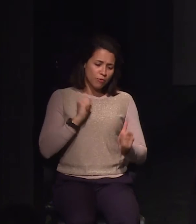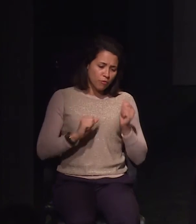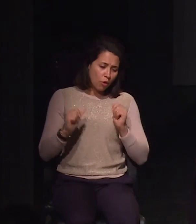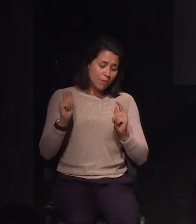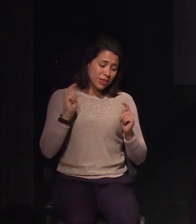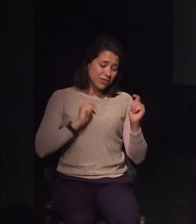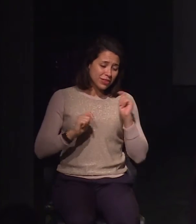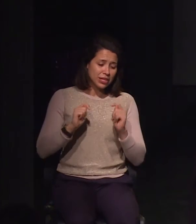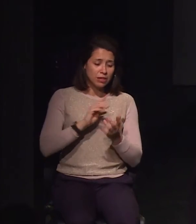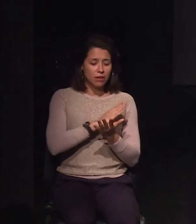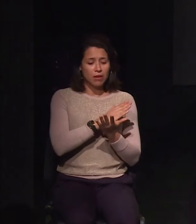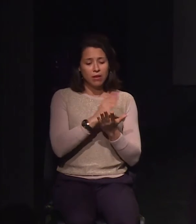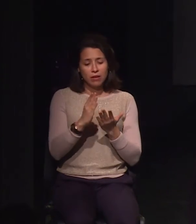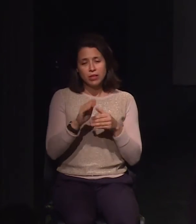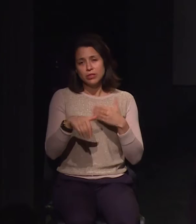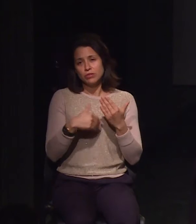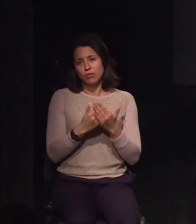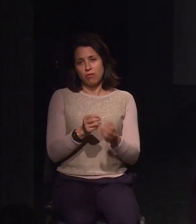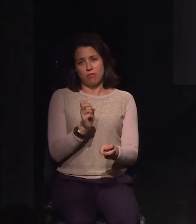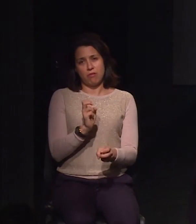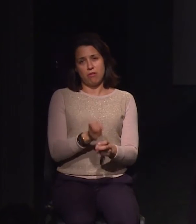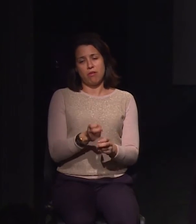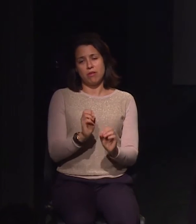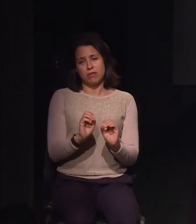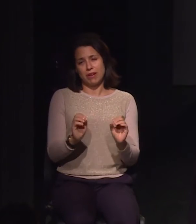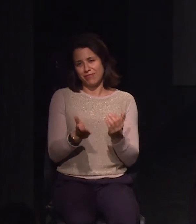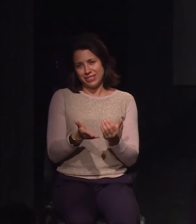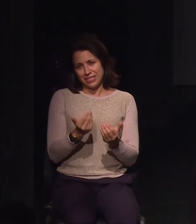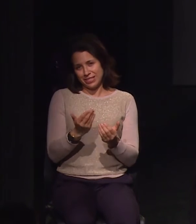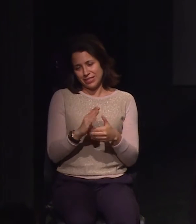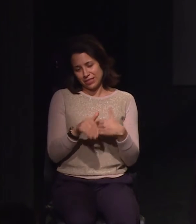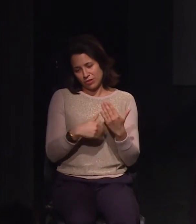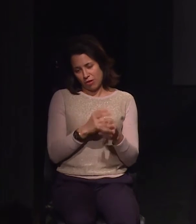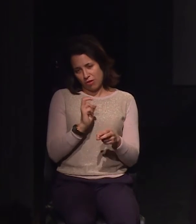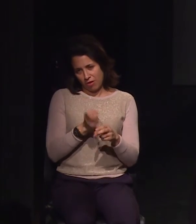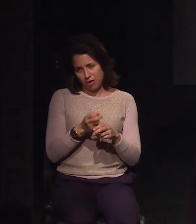None of it easy and it pays off, that is why there’s dividends.